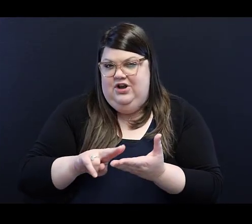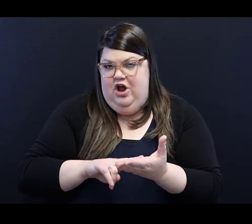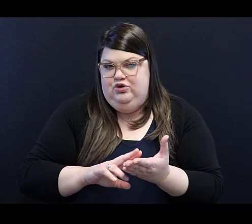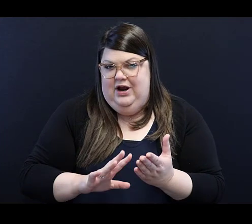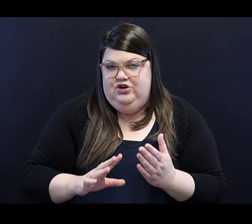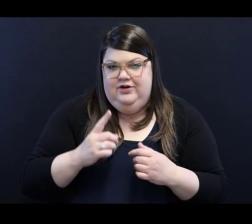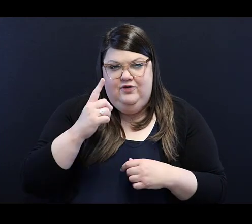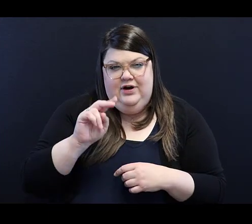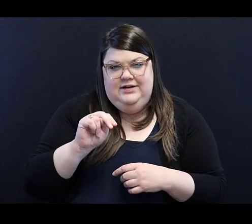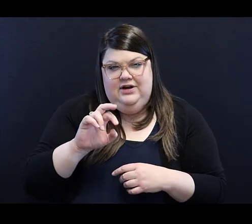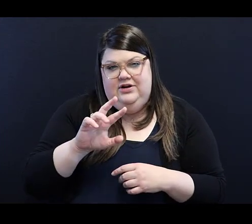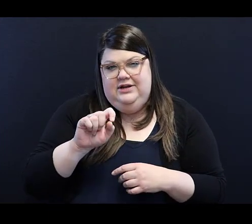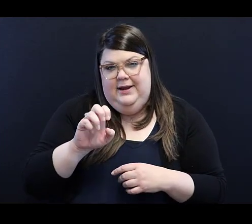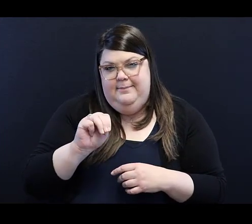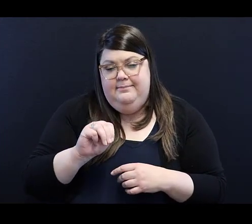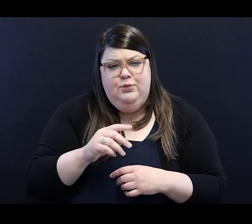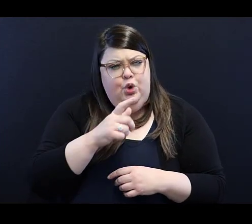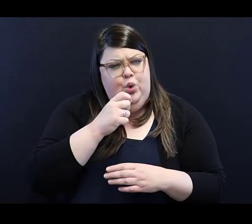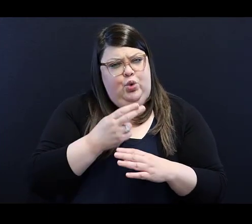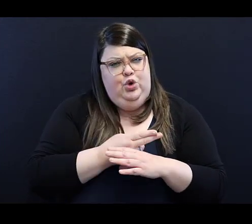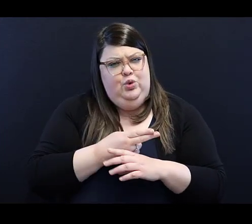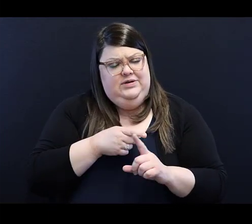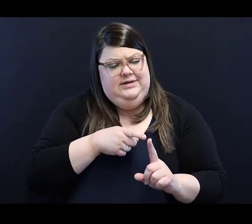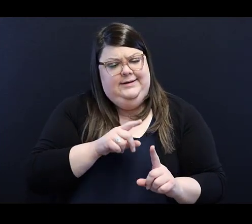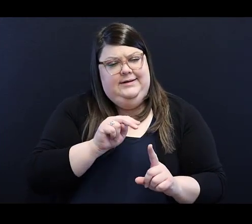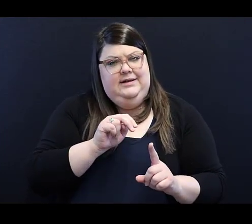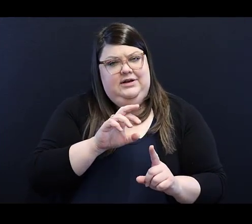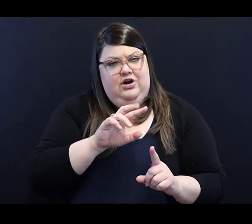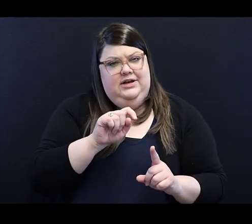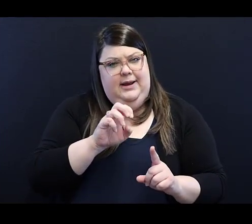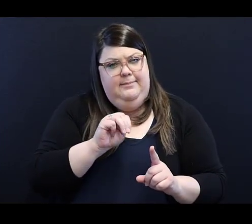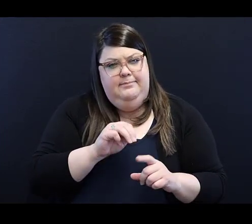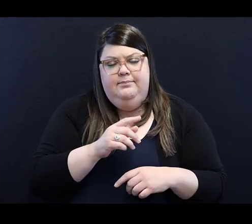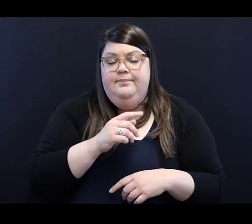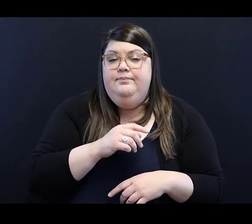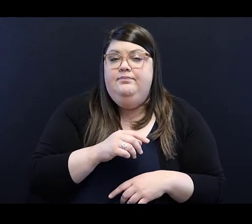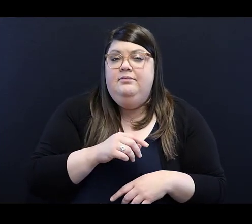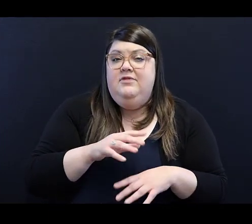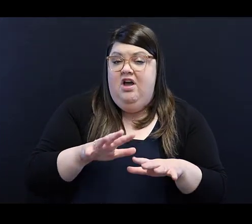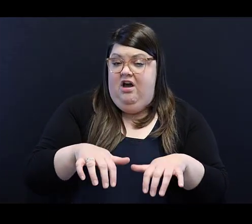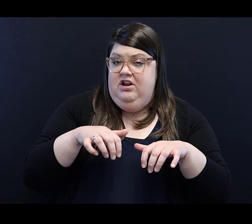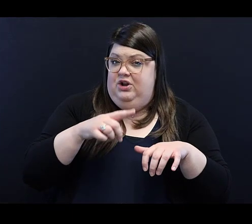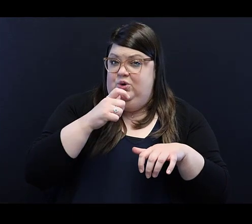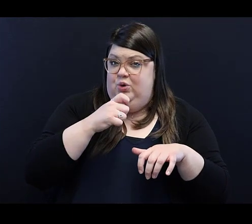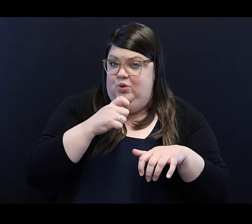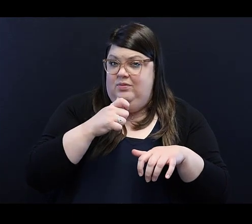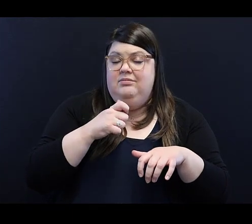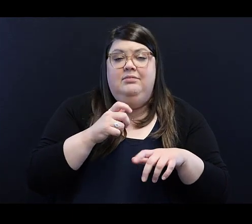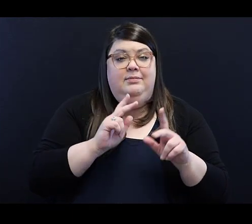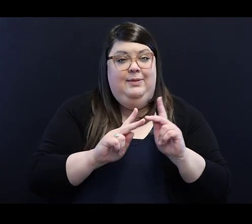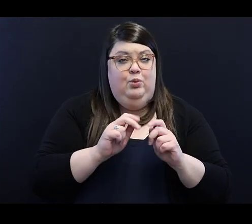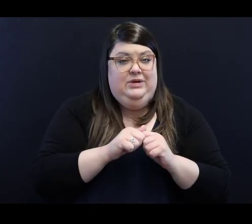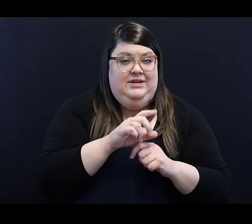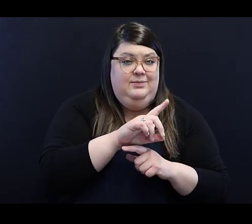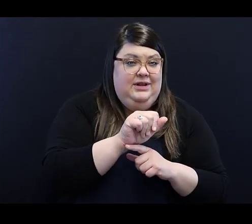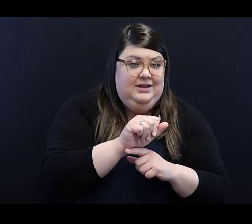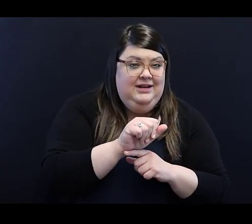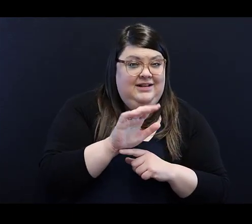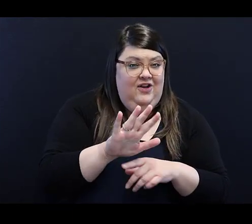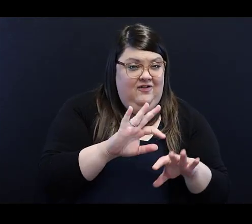Who Uses the NCRTM? The NCRTM’s audience includes: individuals with disabilities and their families,